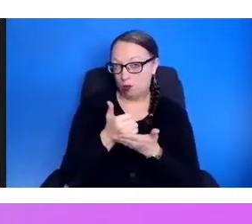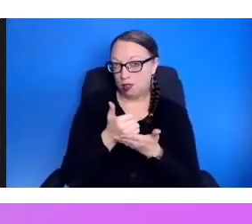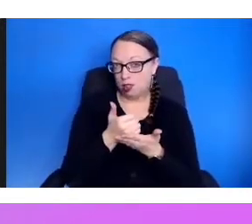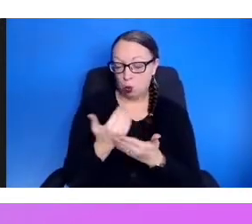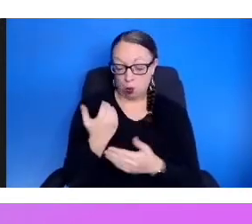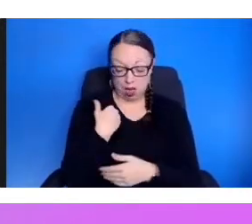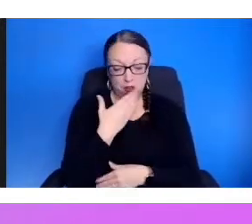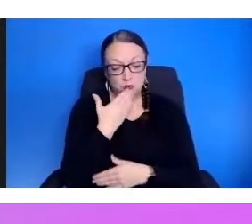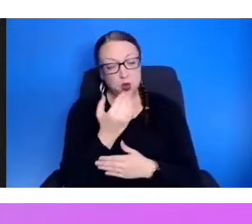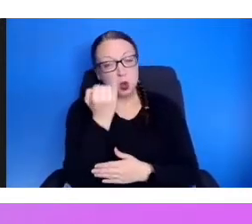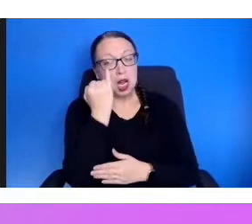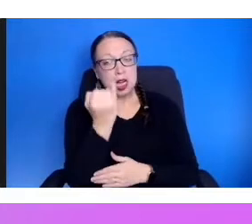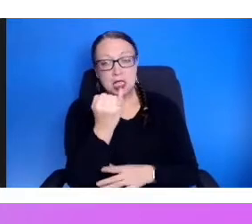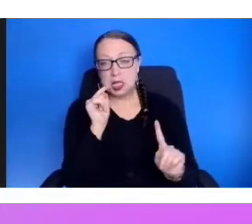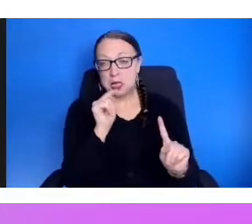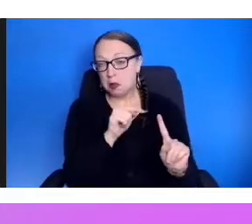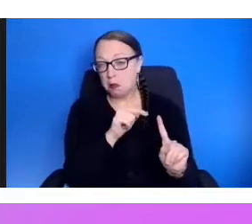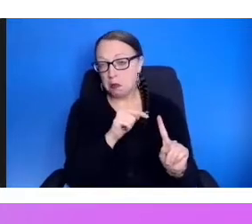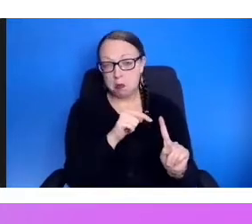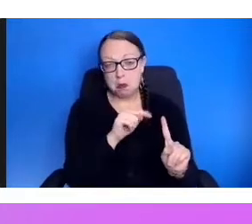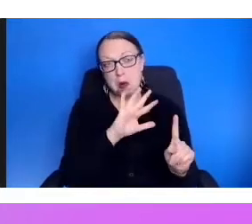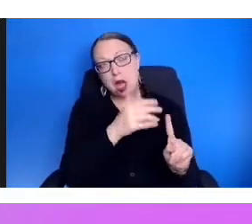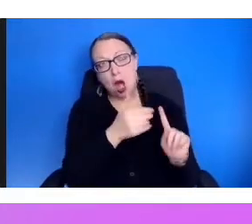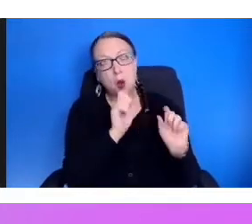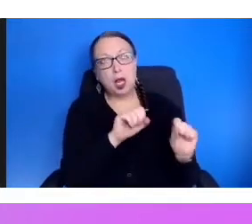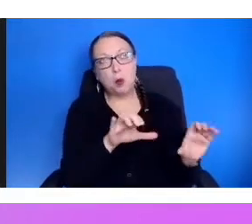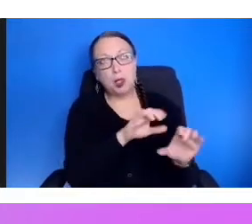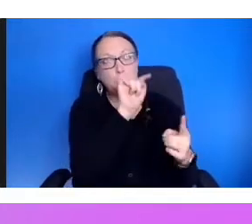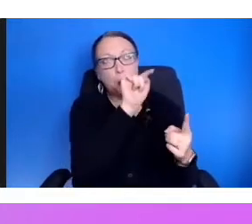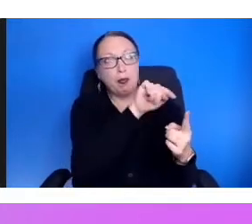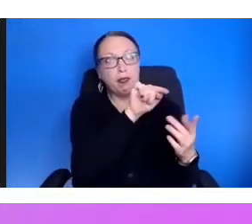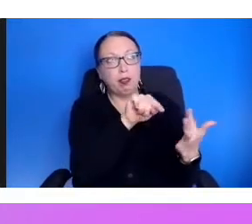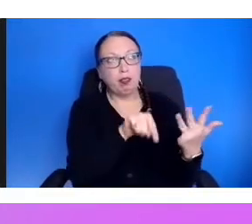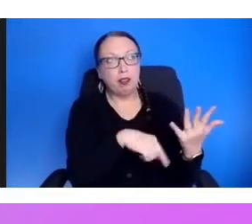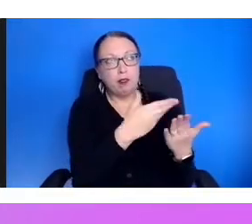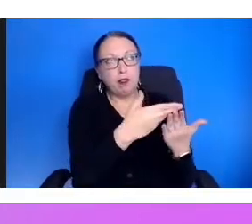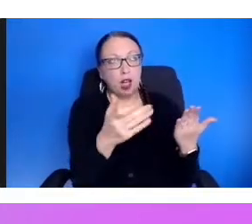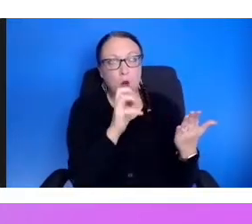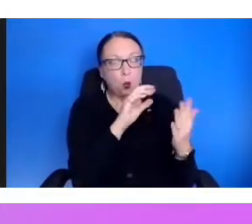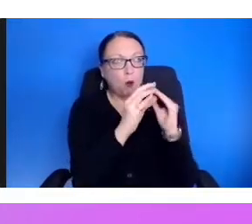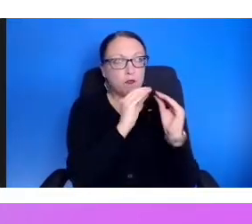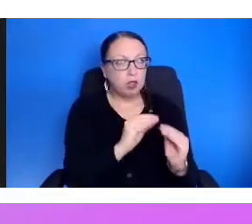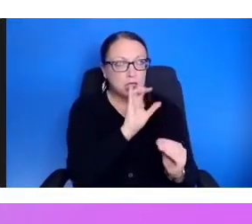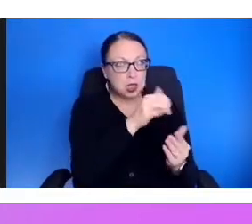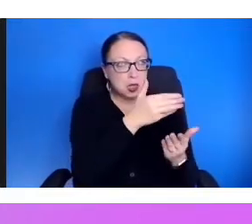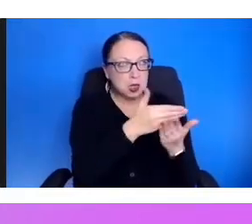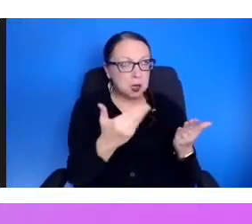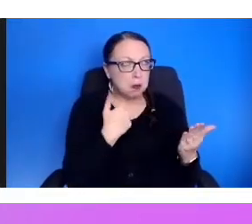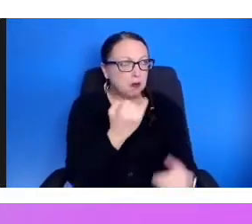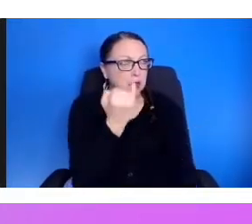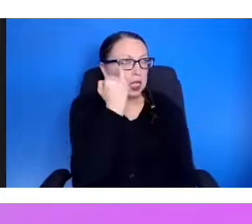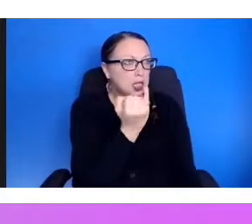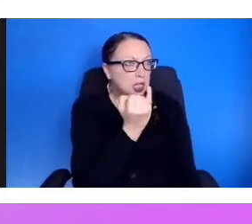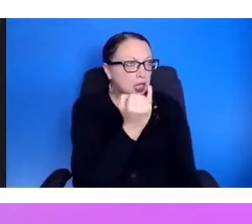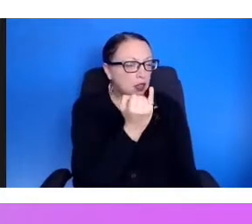how might we, how could we fix a problem that we're seeing and really turning it into a powerful solution.